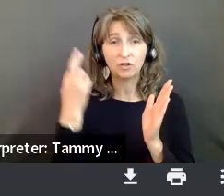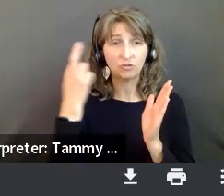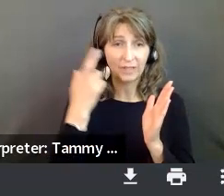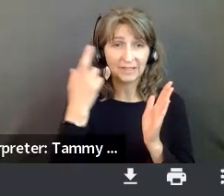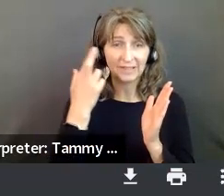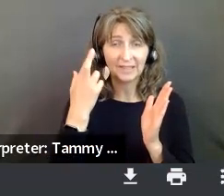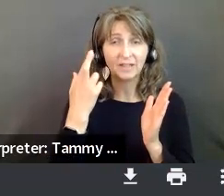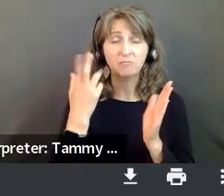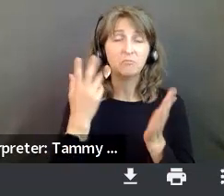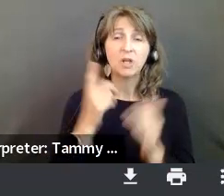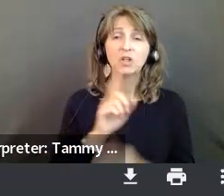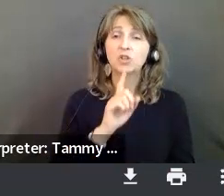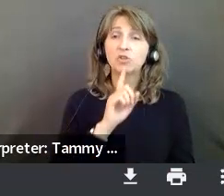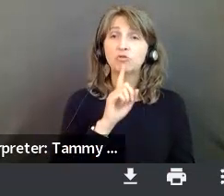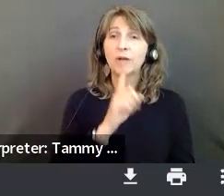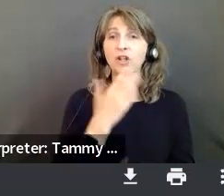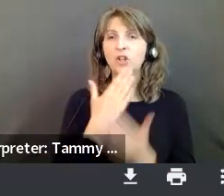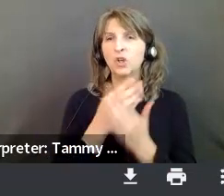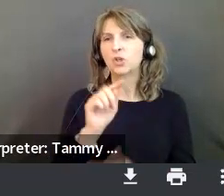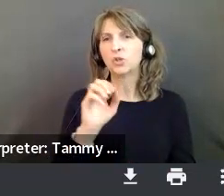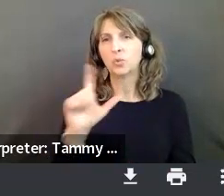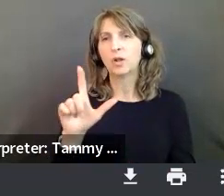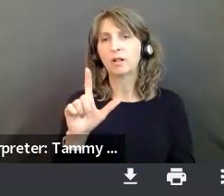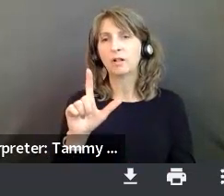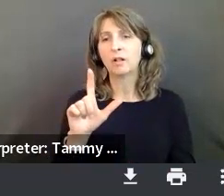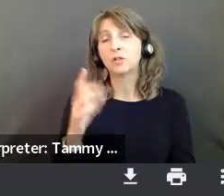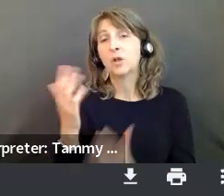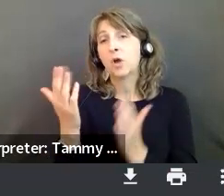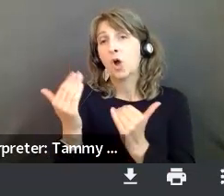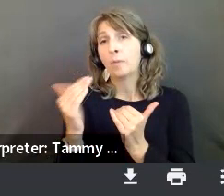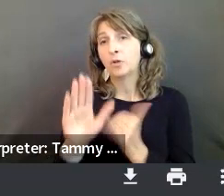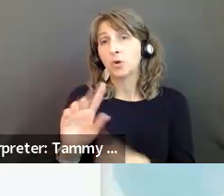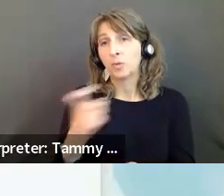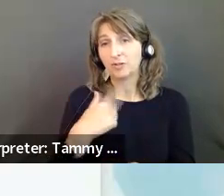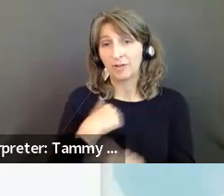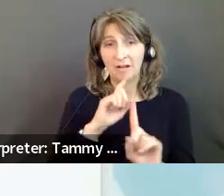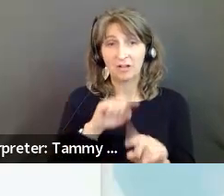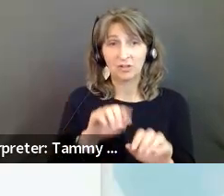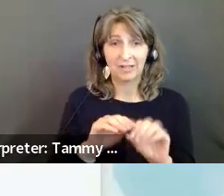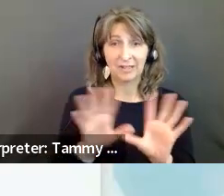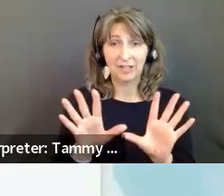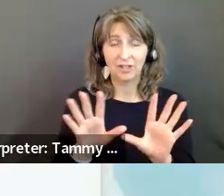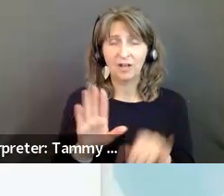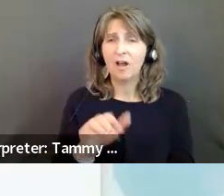It's a really great, really great tool. So I hope I answer that question. What was that other one?